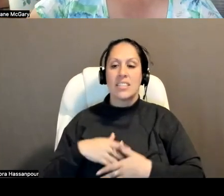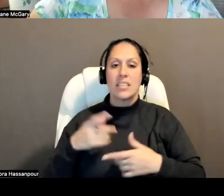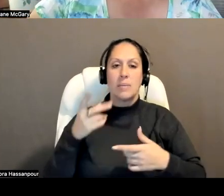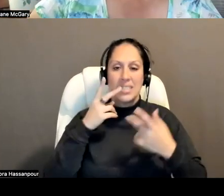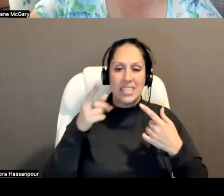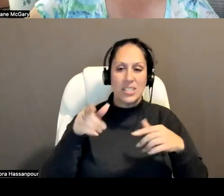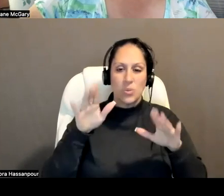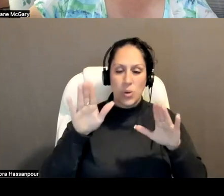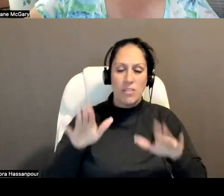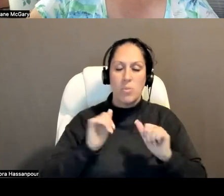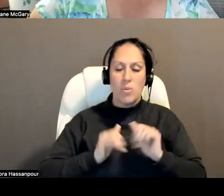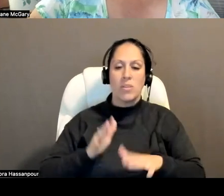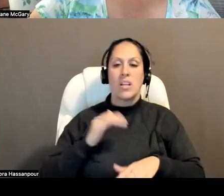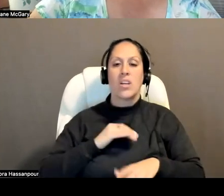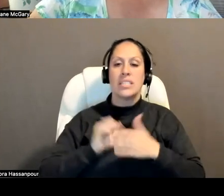performers at our September [24th, 2023] Arts Saturday!